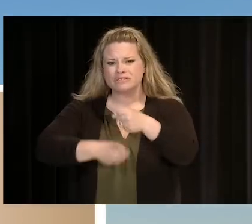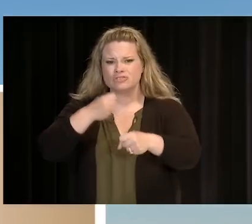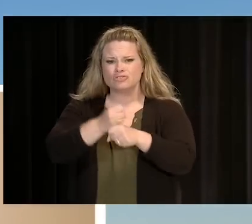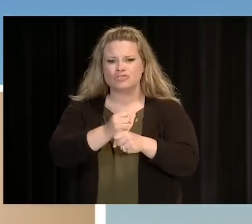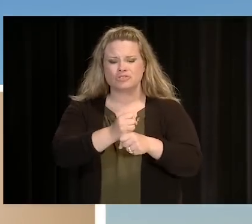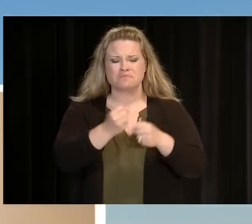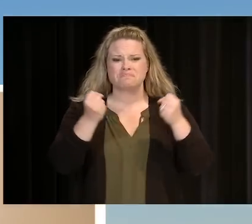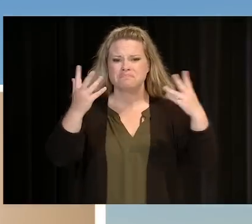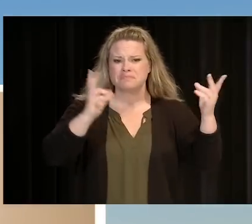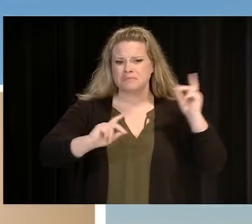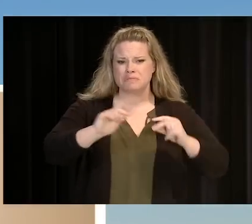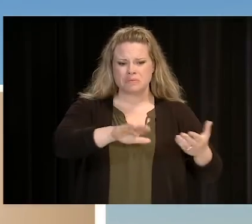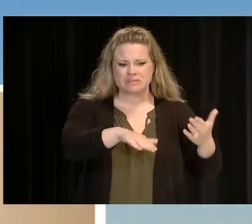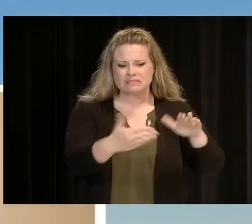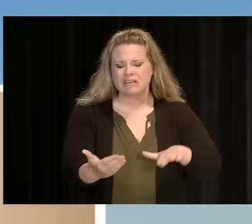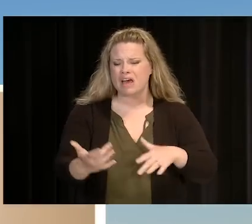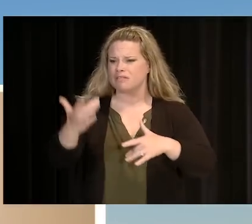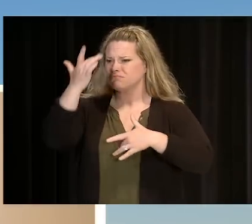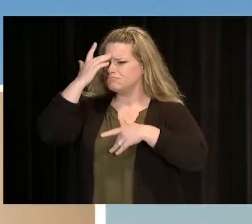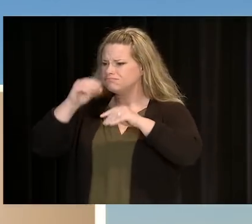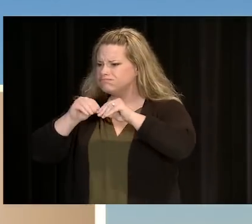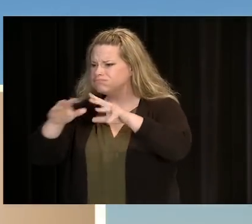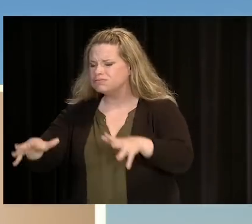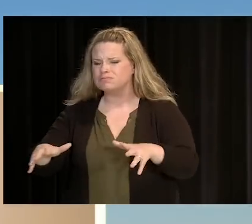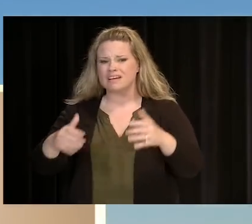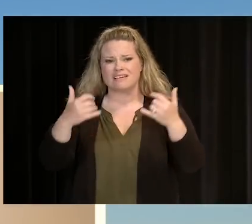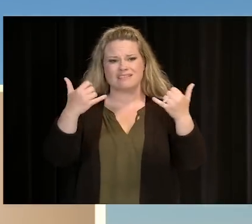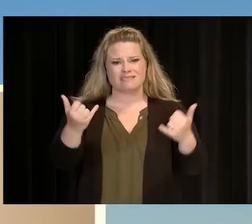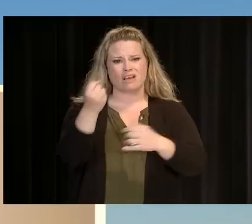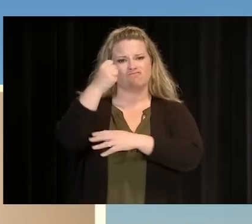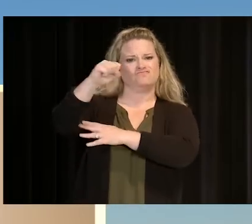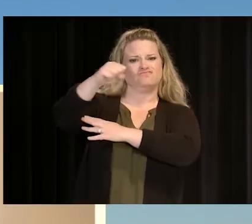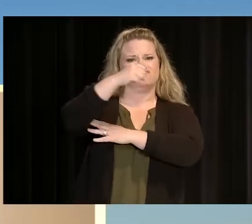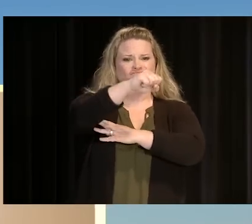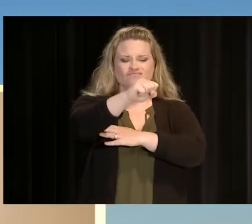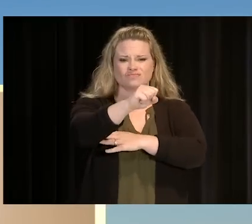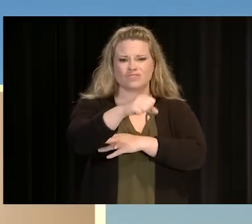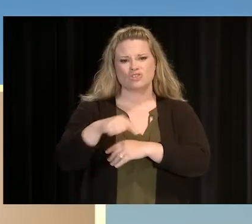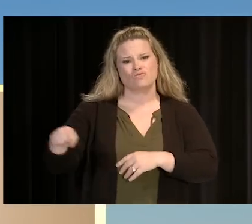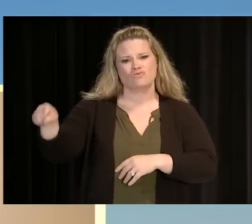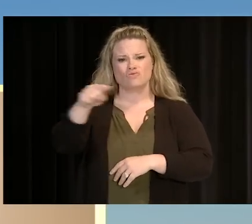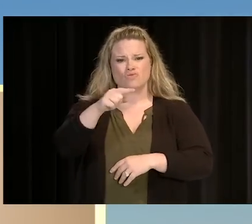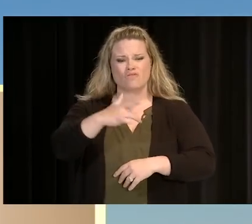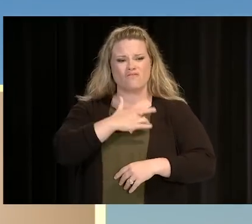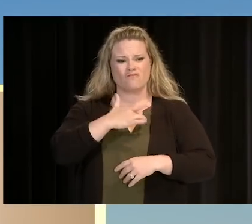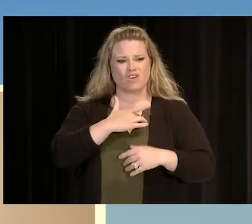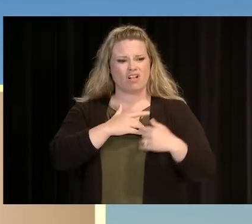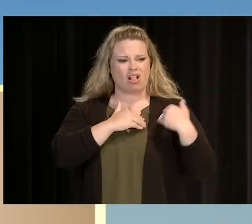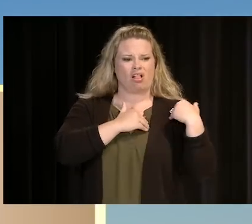FROM THE DEATH OF ROLE MODELS TO GLOBAL DISEASE OUTBREAKS TO WARS AND RIOTS. A LOT OF US WERE STRUGGLING TO CARRY THE WEIGHT